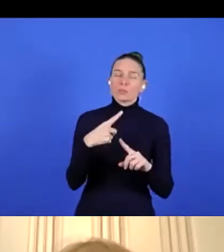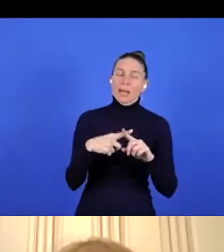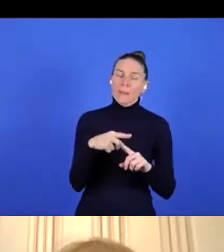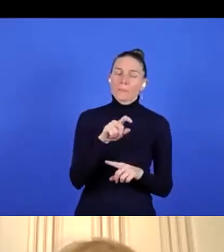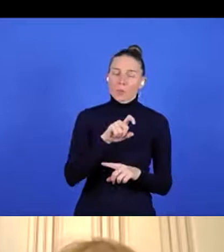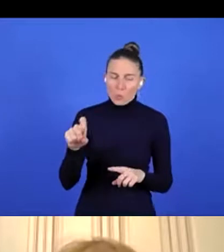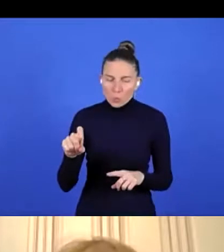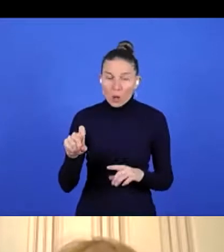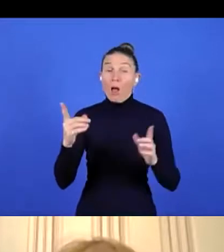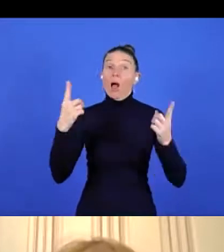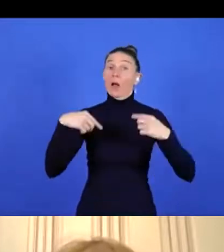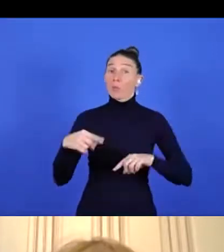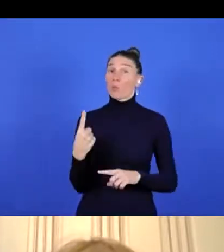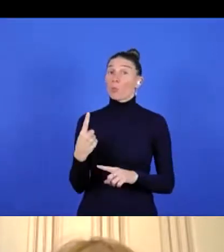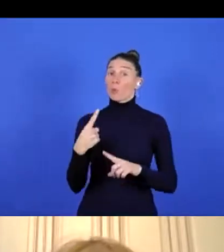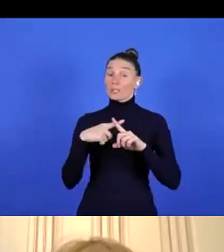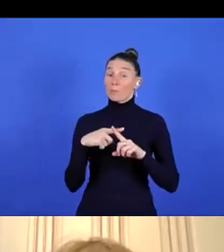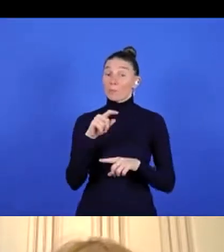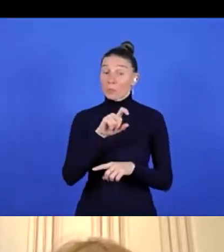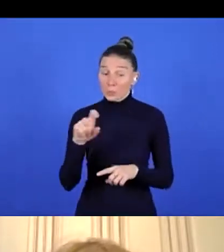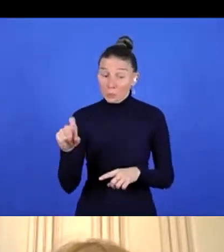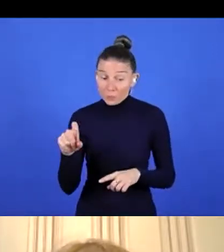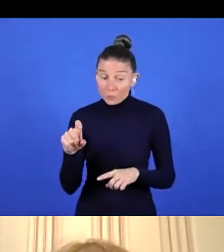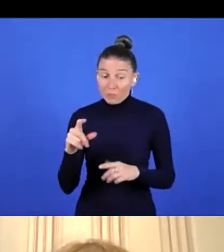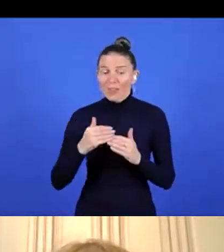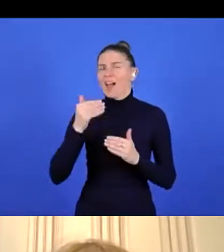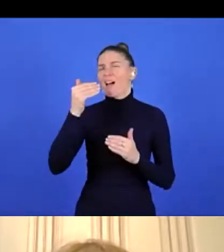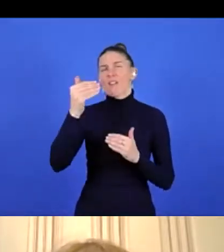. We had therapy three times a week, and then two times a week, and